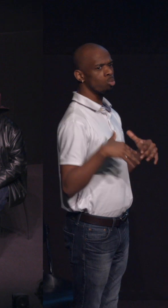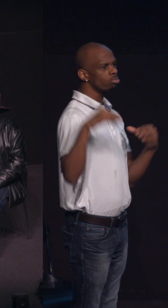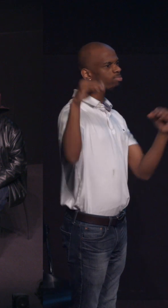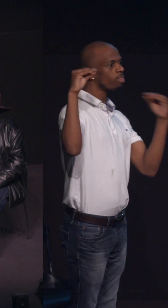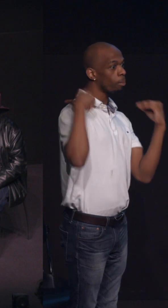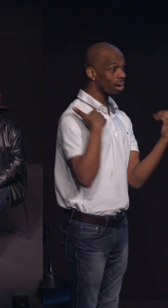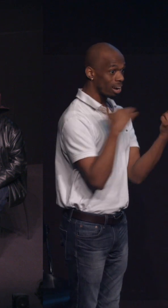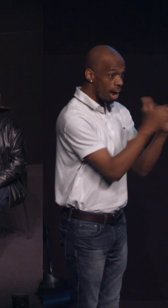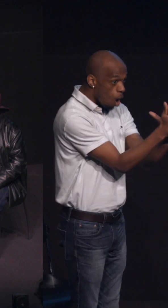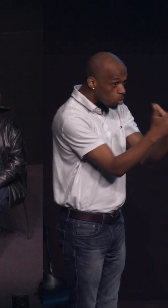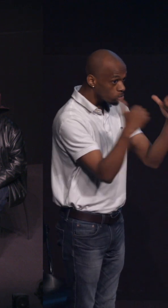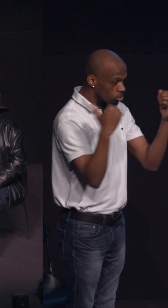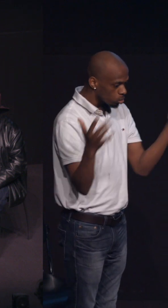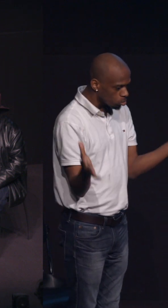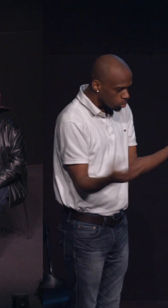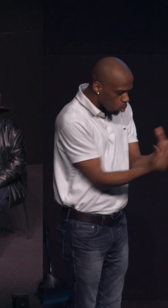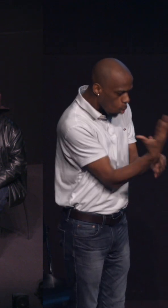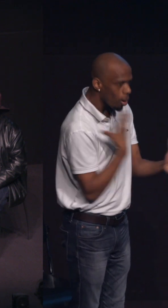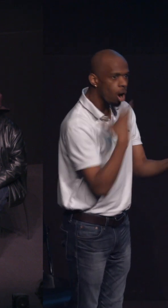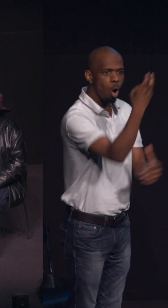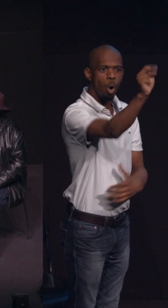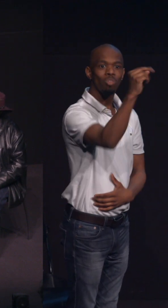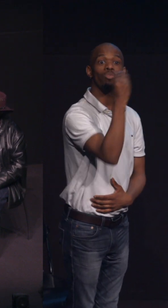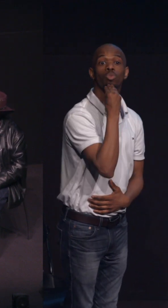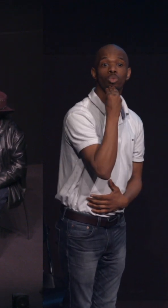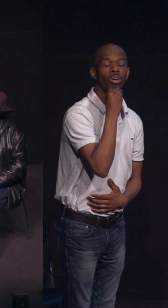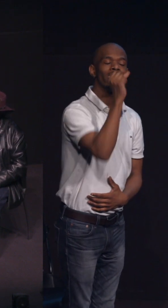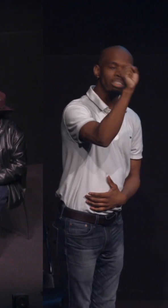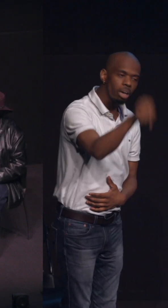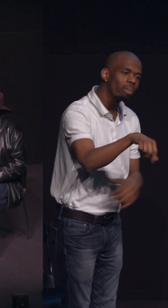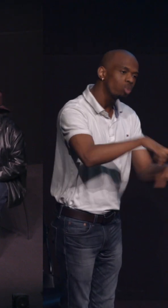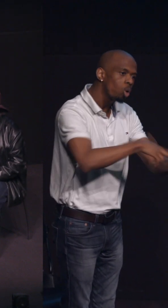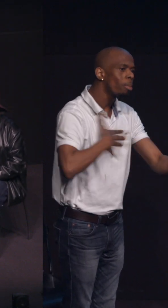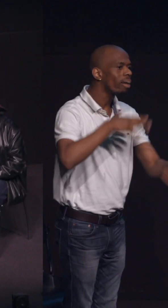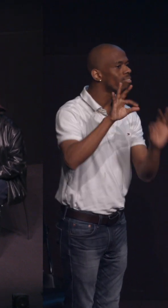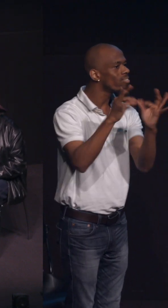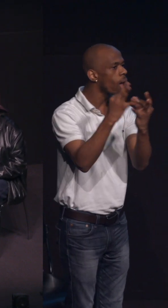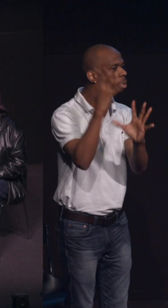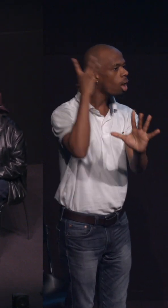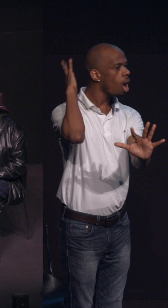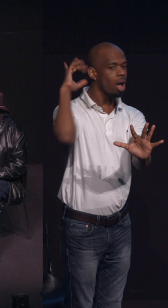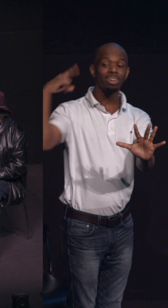I mean, I knew my relatives grew their own, but they didn't teach me, per se.